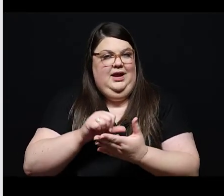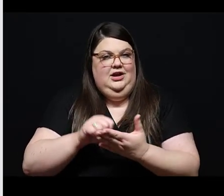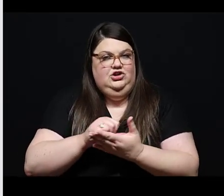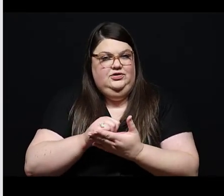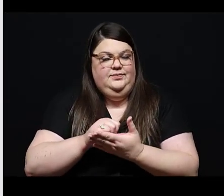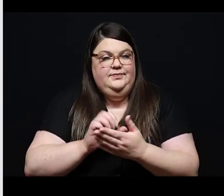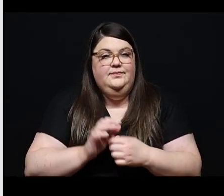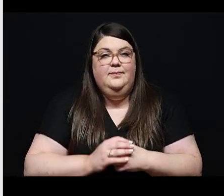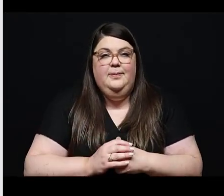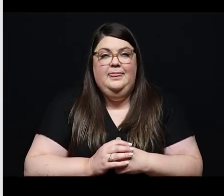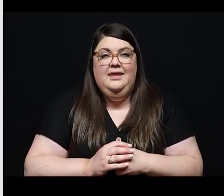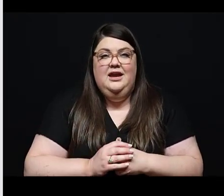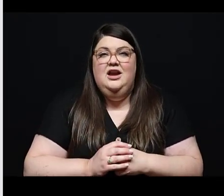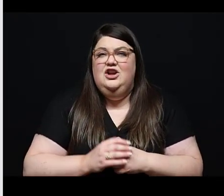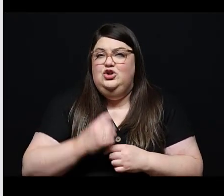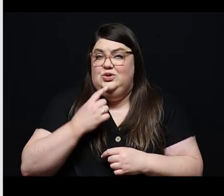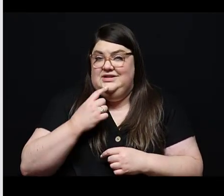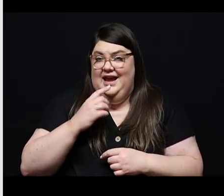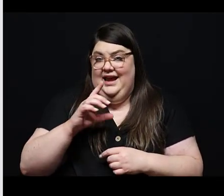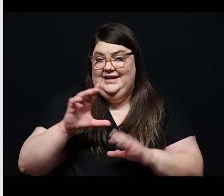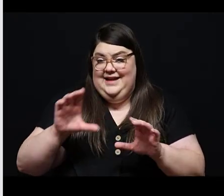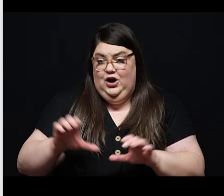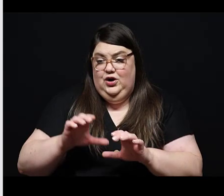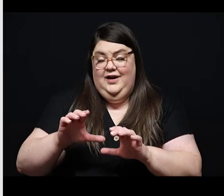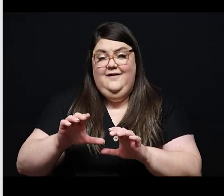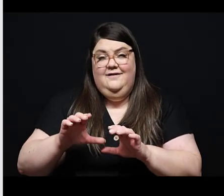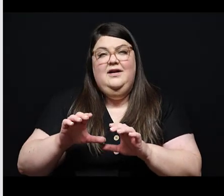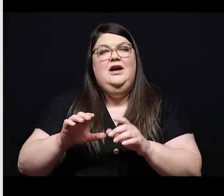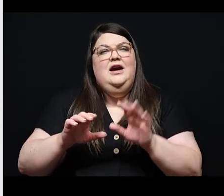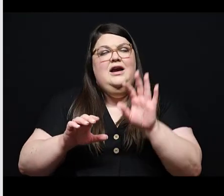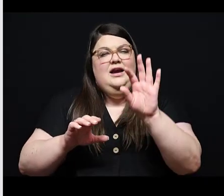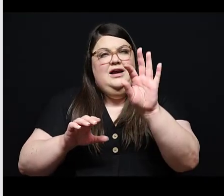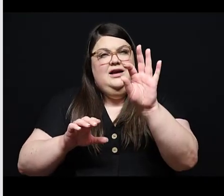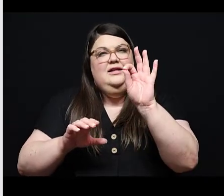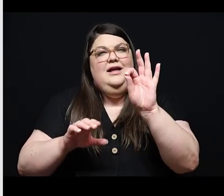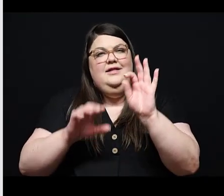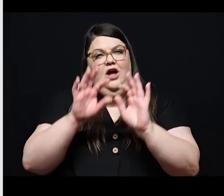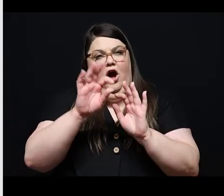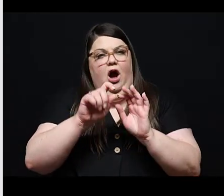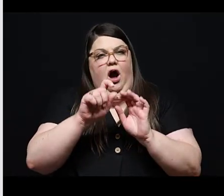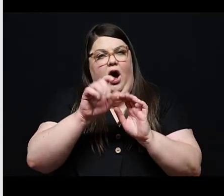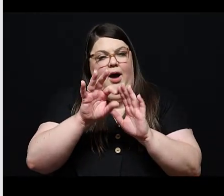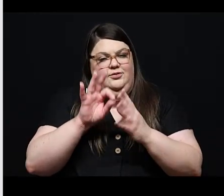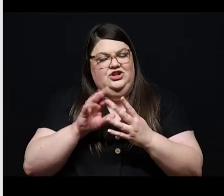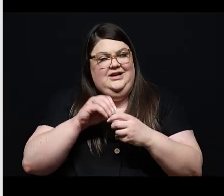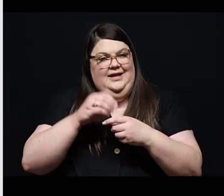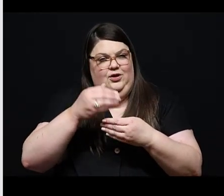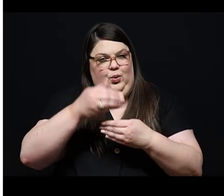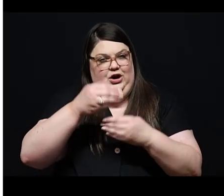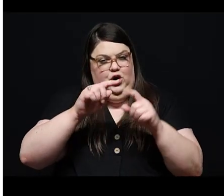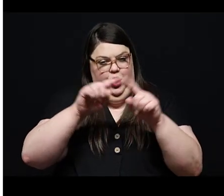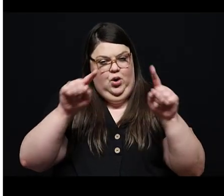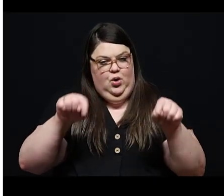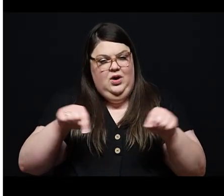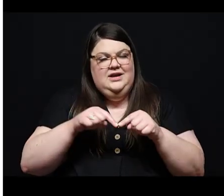To mark these images as decorative, select the Mark as decorative option in the Alt Text window. Color Usage